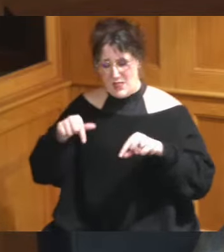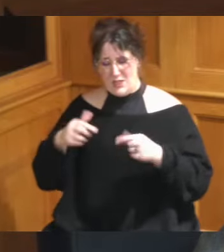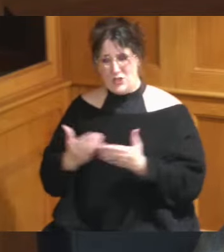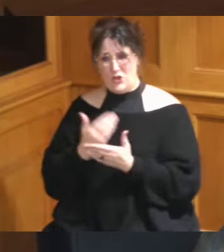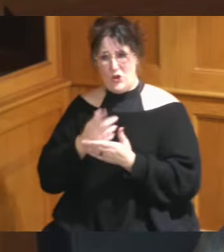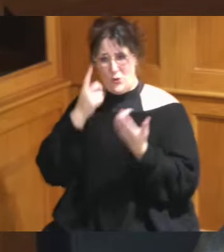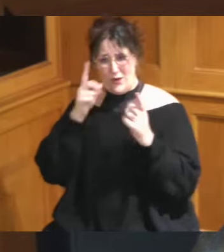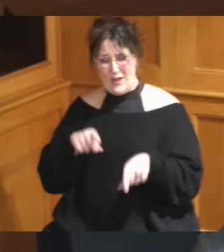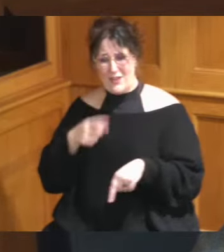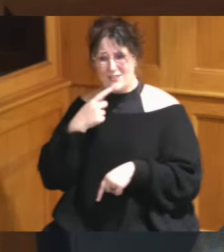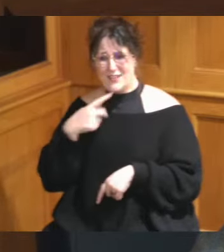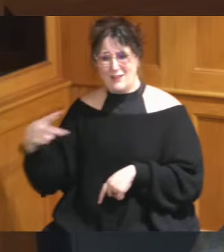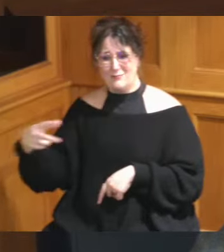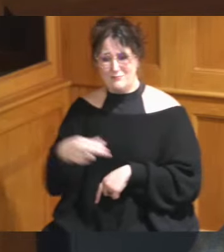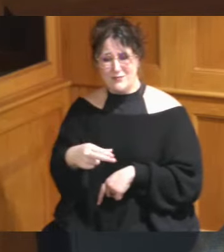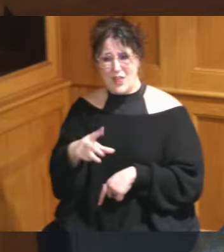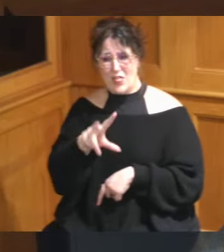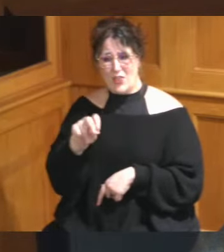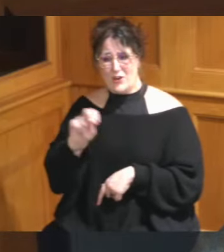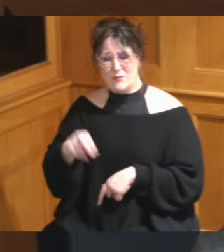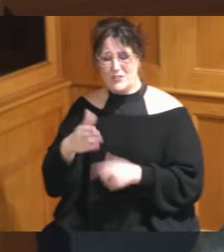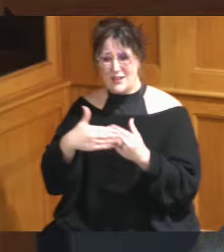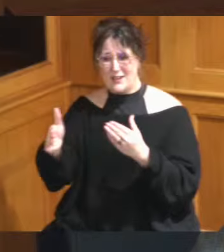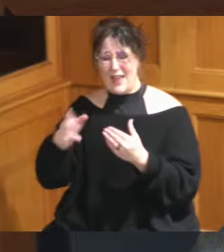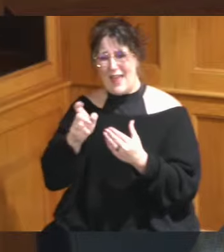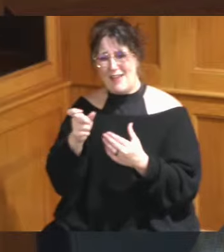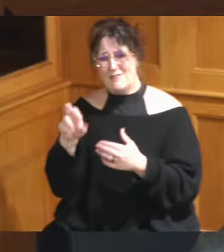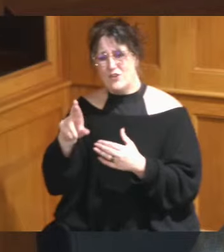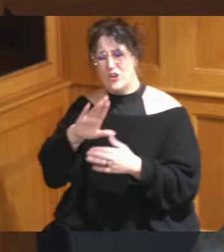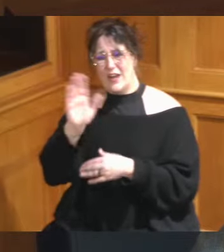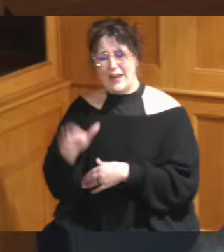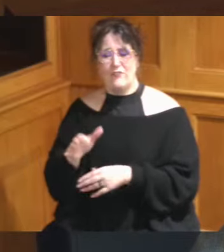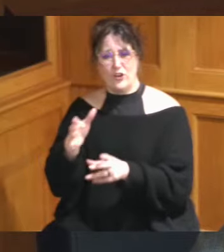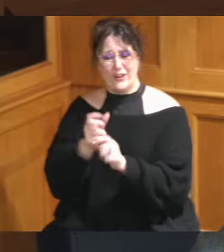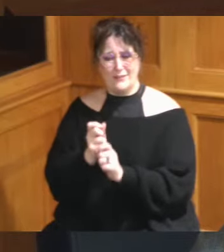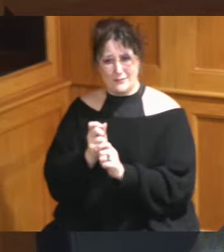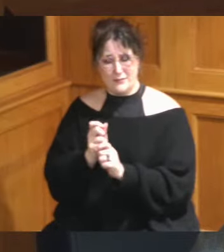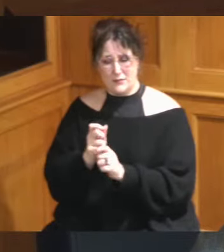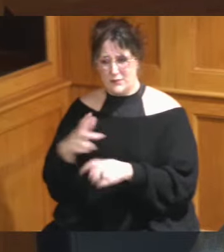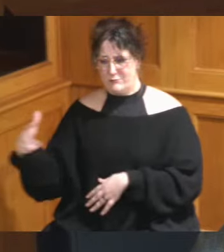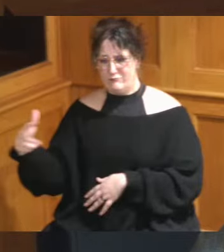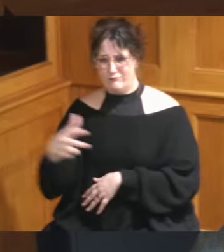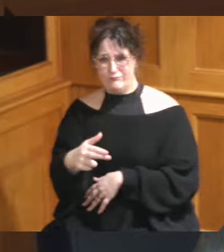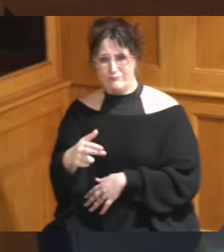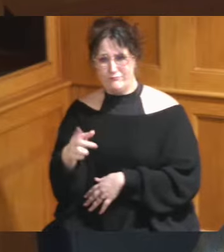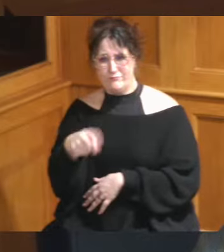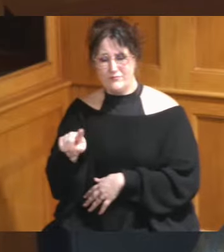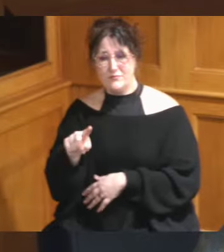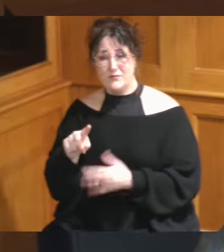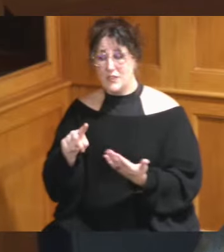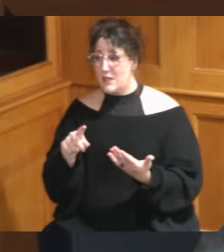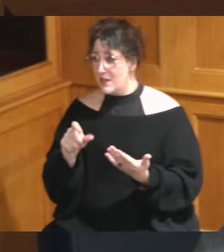ain't getting 30% ever. So, you cut them out. The only way that would have cut them in is if we put